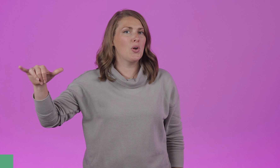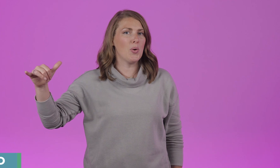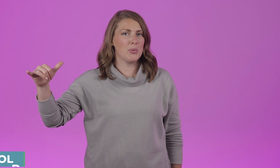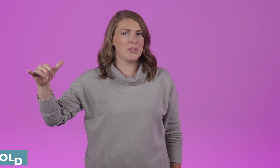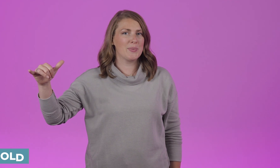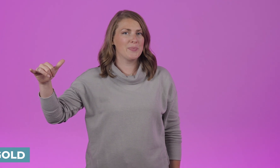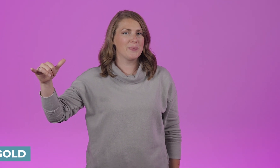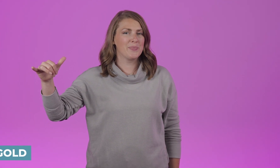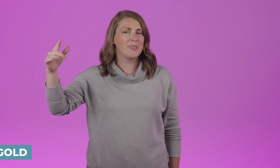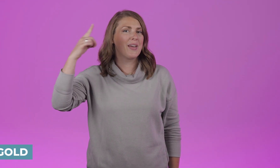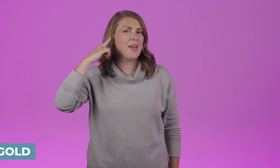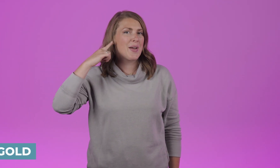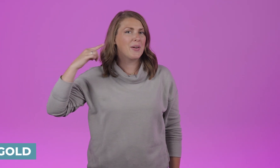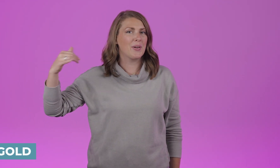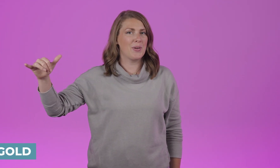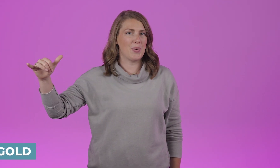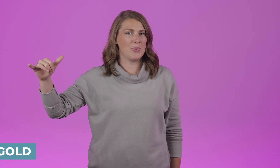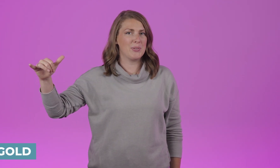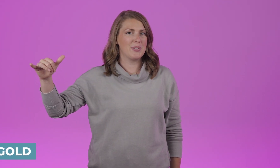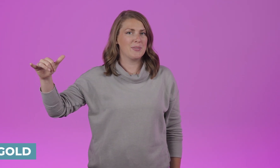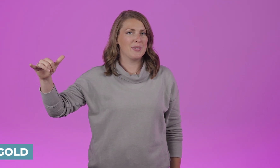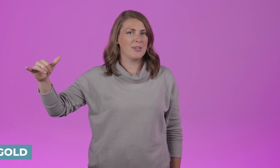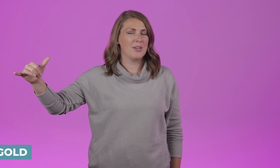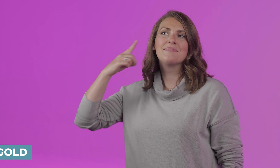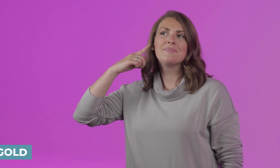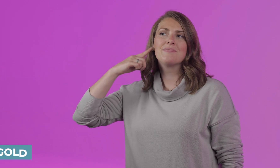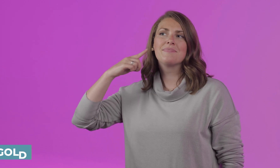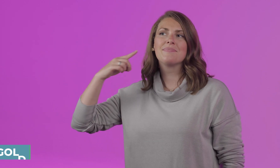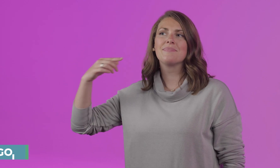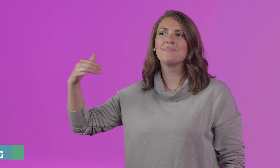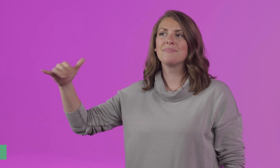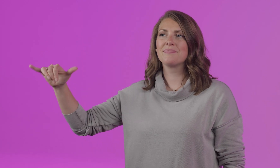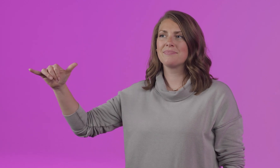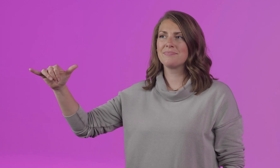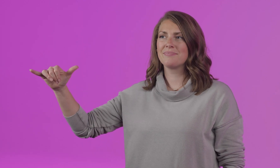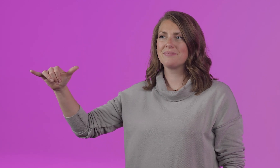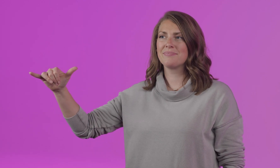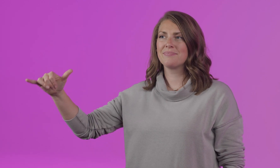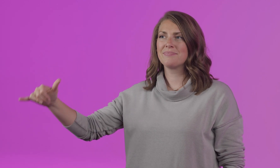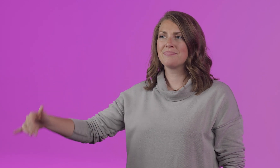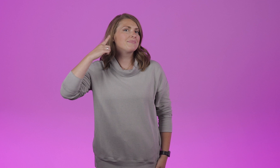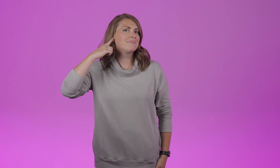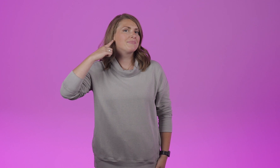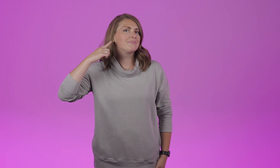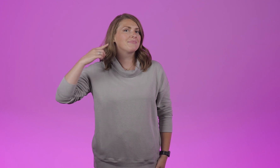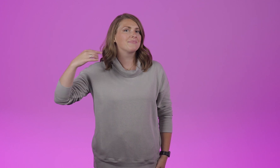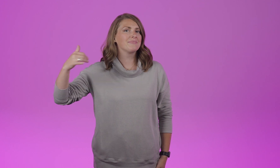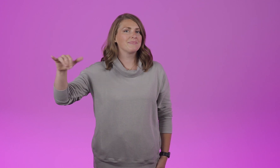GOLD GOLD You're pointing to your jewelry and shaking out